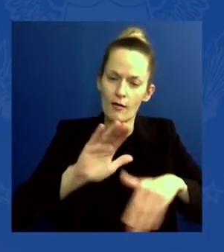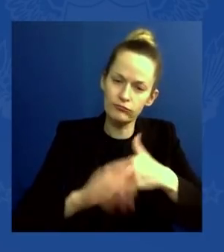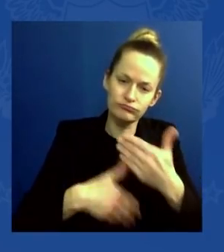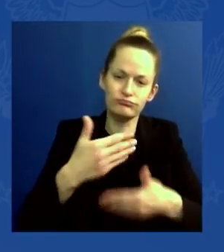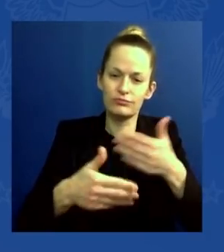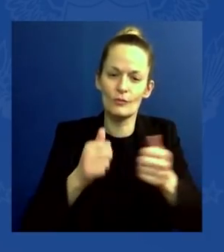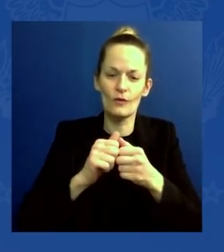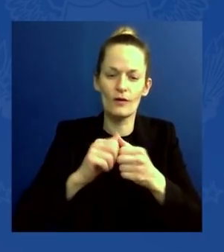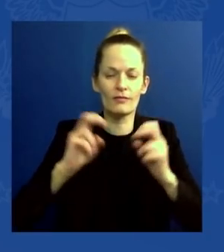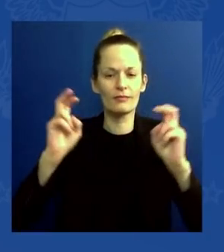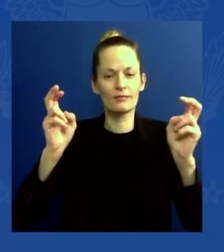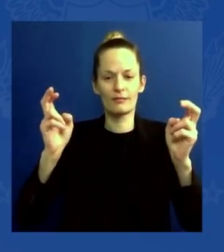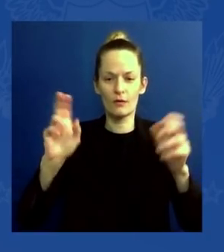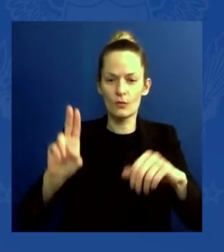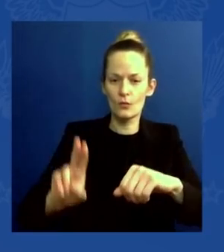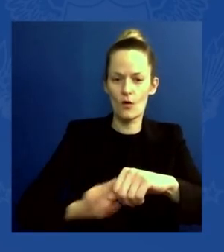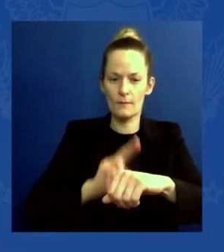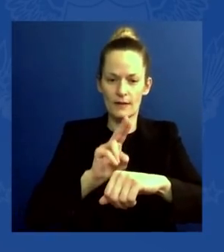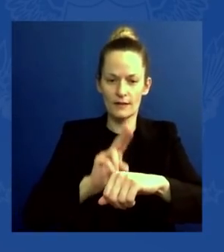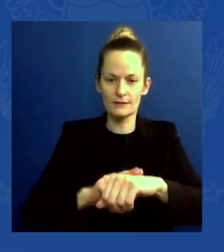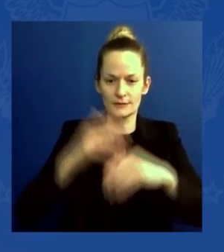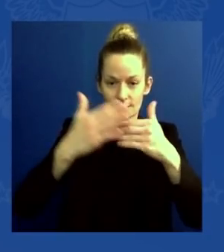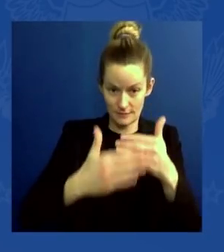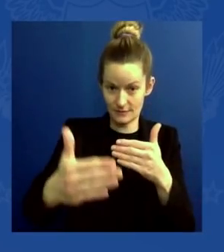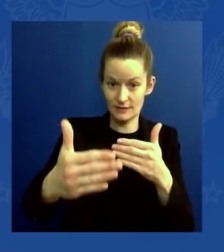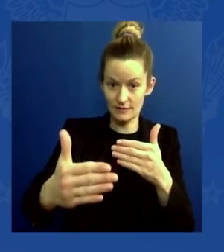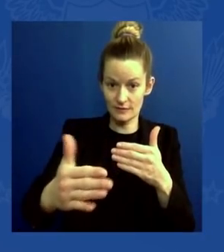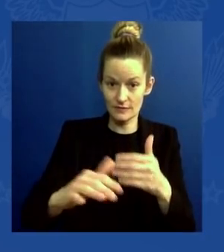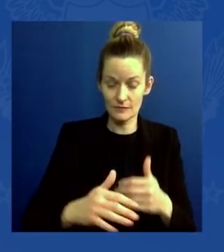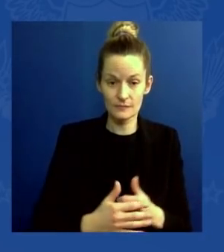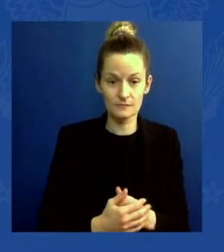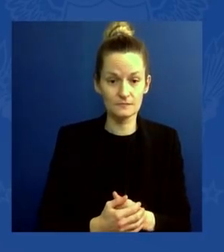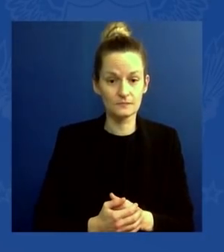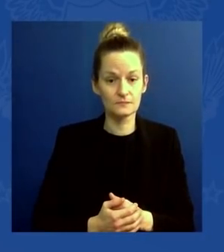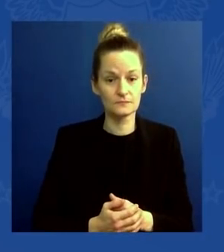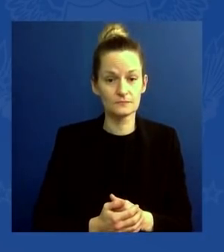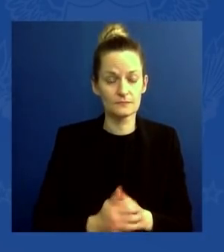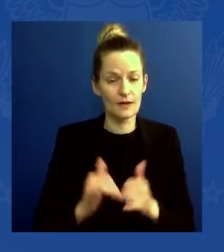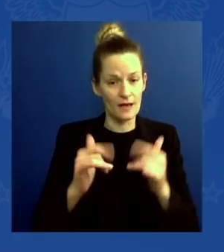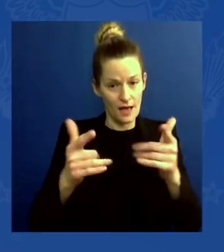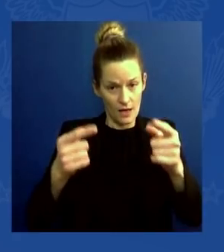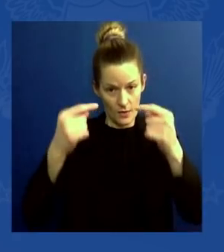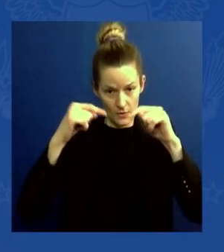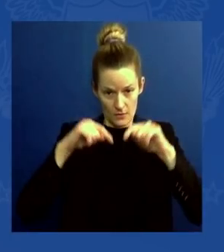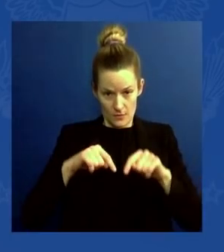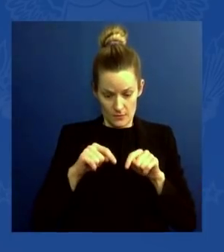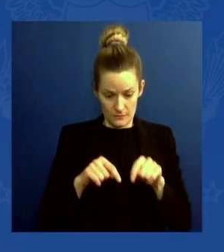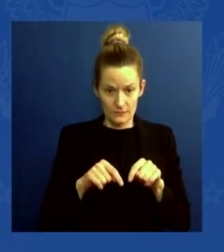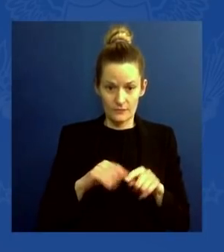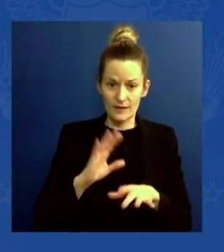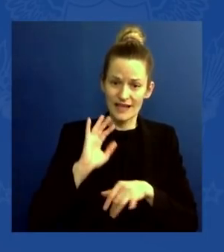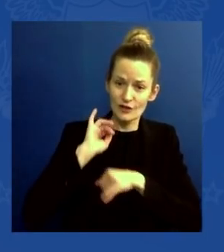everybody internationally uses "Build Back Better" now. When I used the phrase initially, people looked at me like, "Build Back Better?"